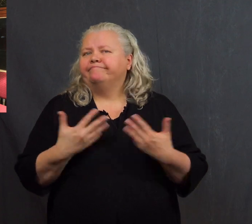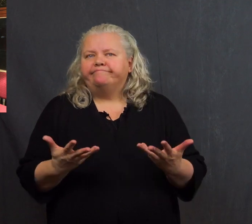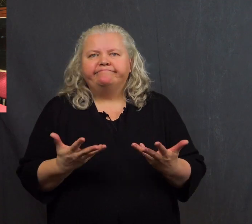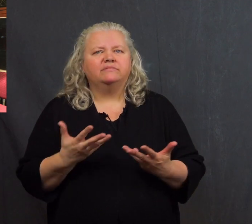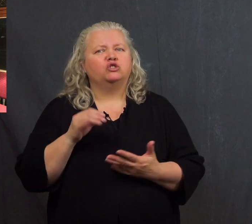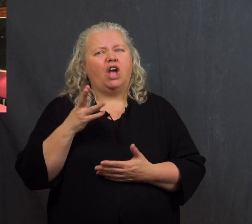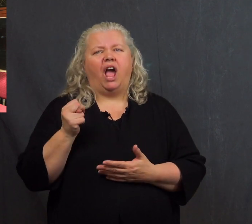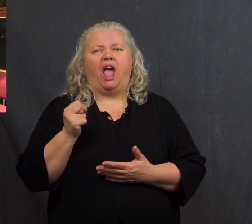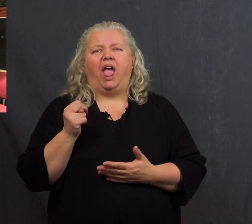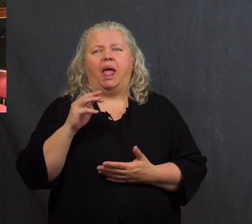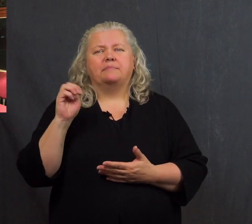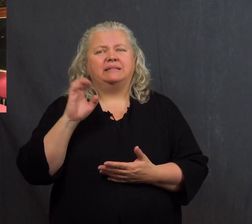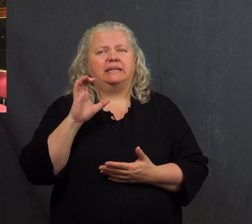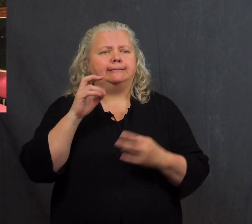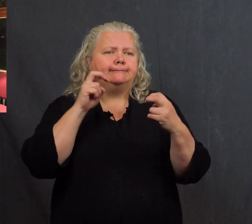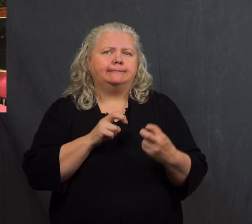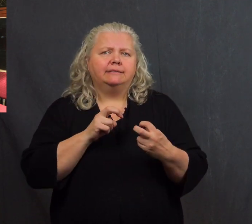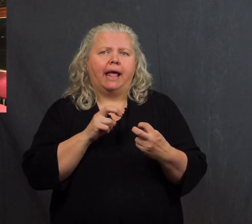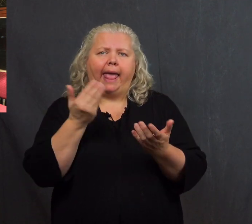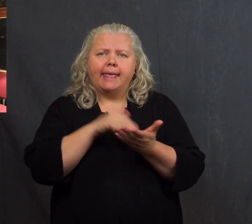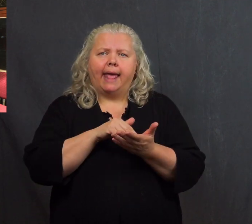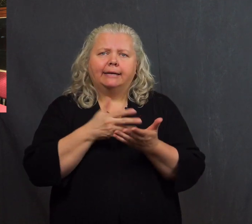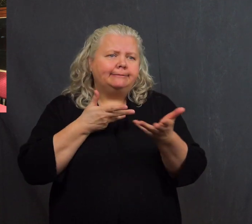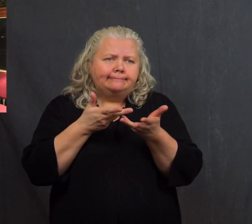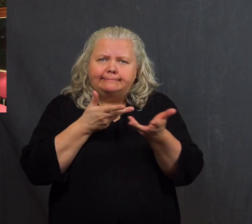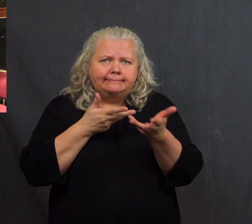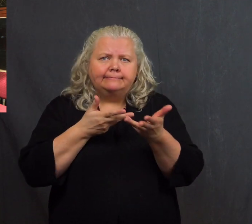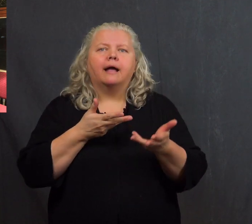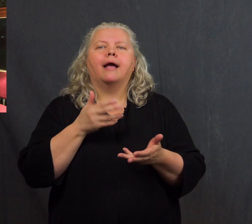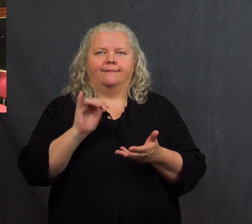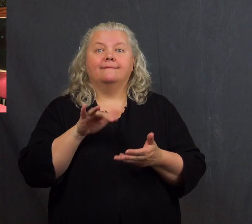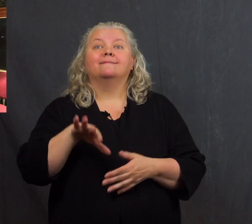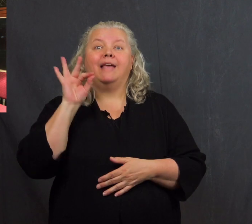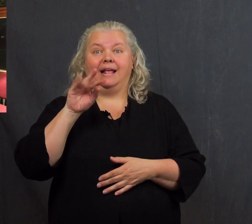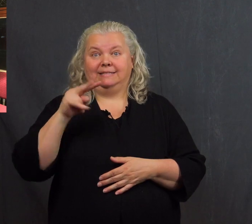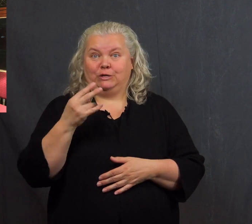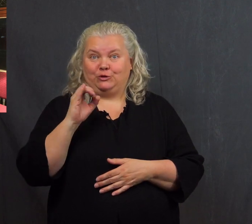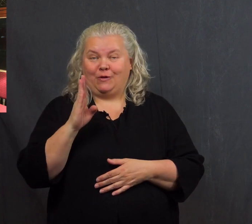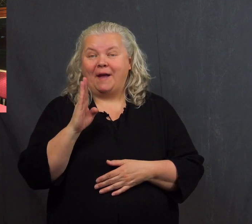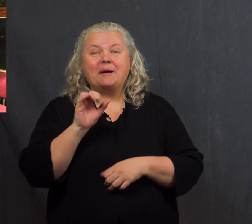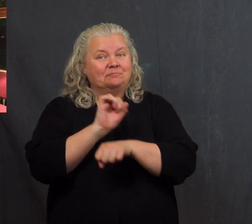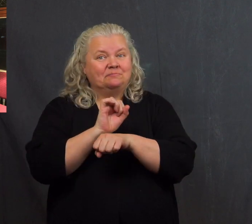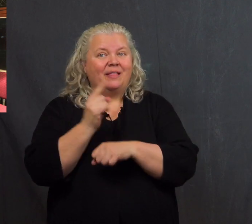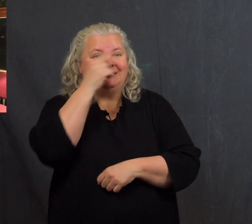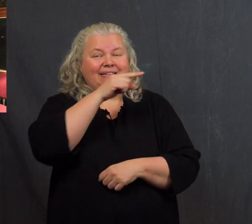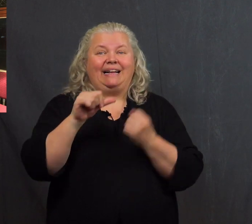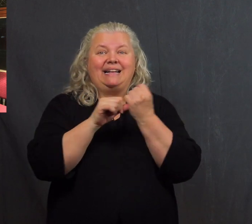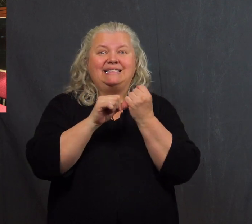Under the employment support grant, MEC was able to work with John to get him a second job at